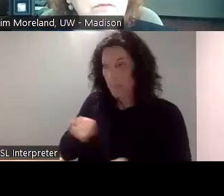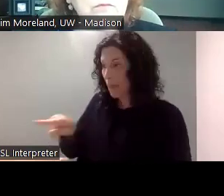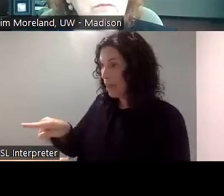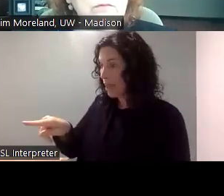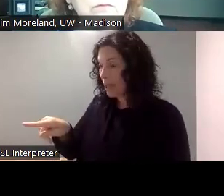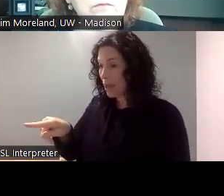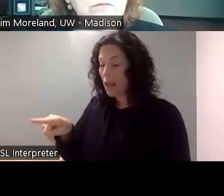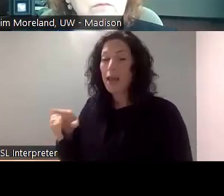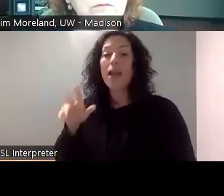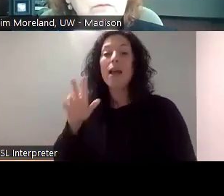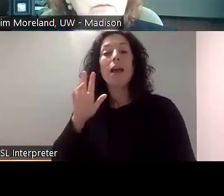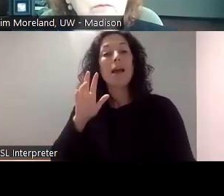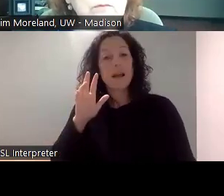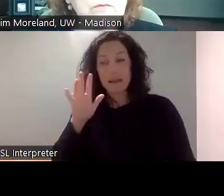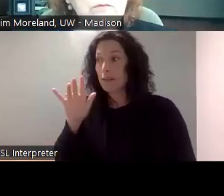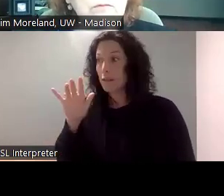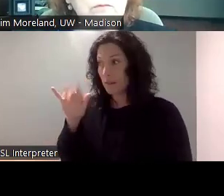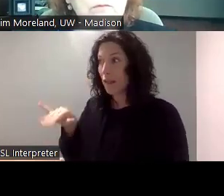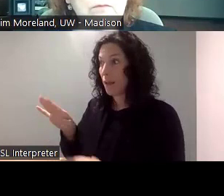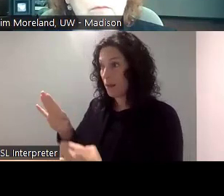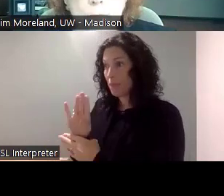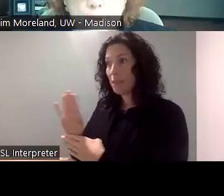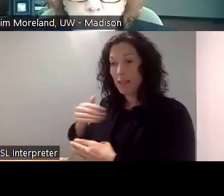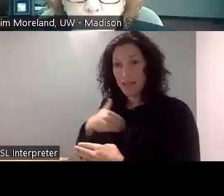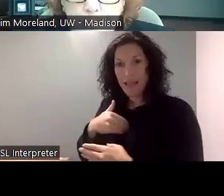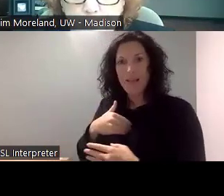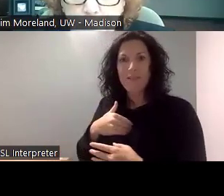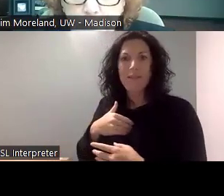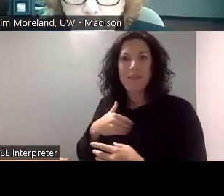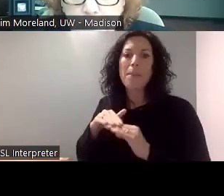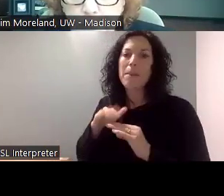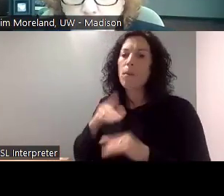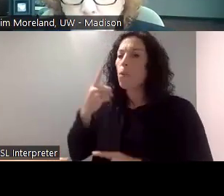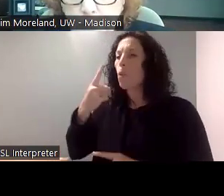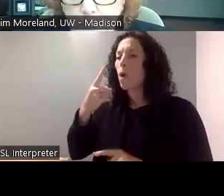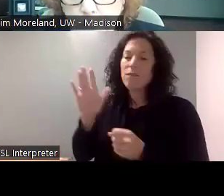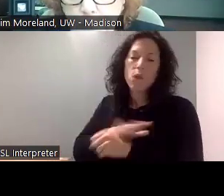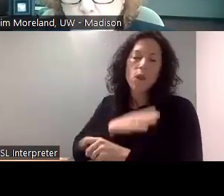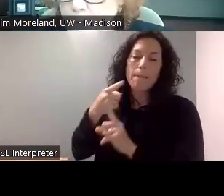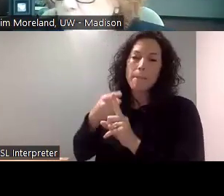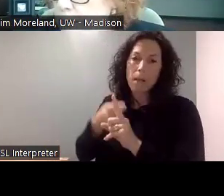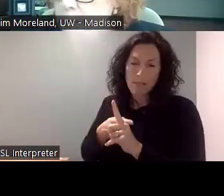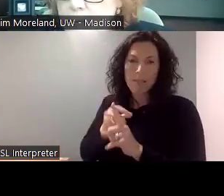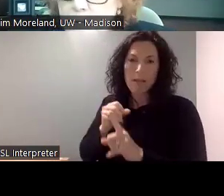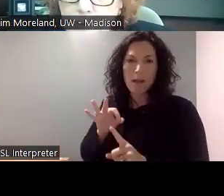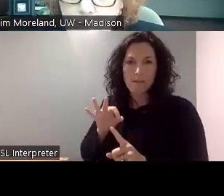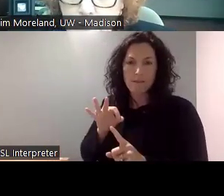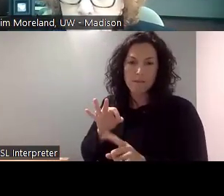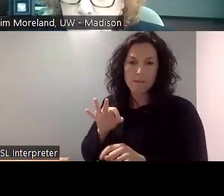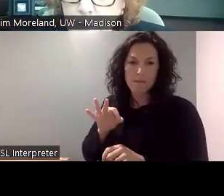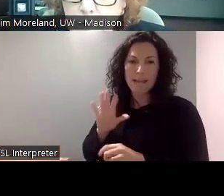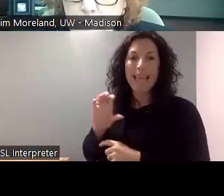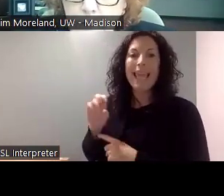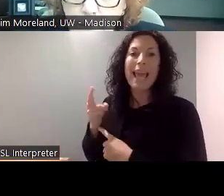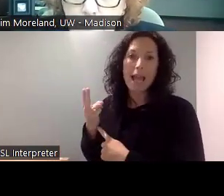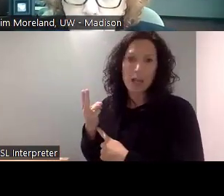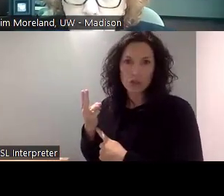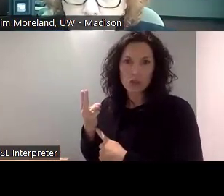and so the entity always has at least 1 full month of cash in their hands